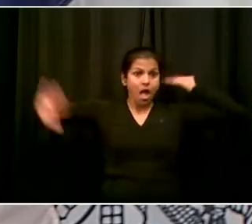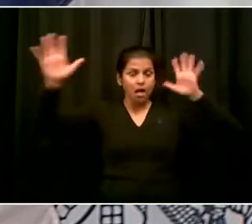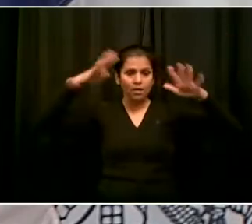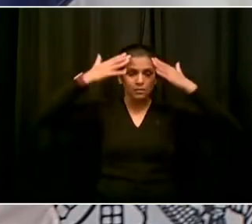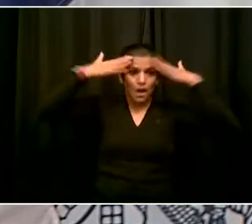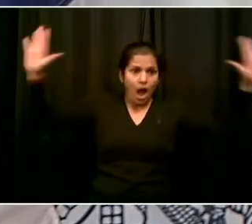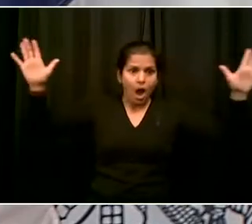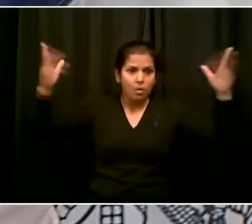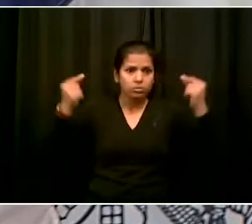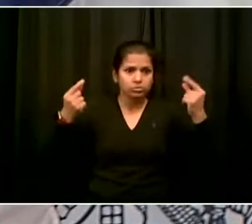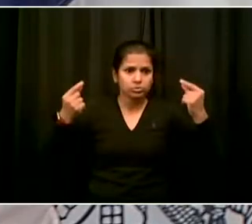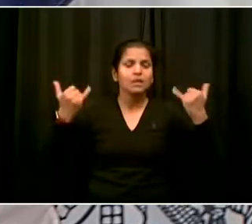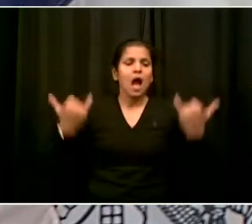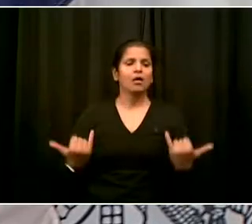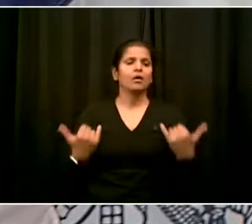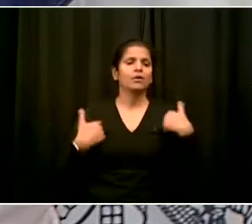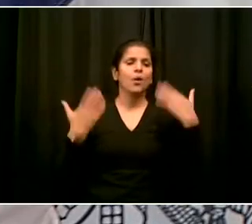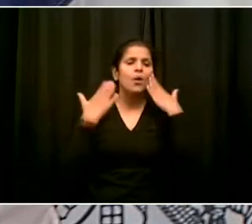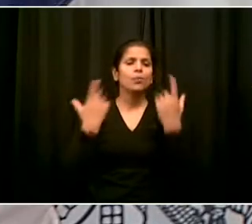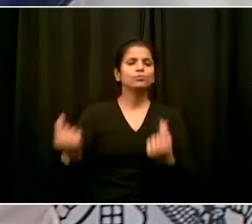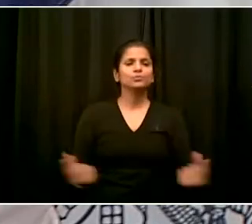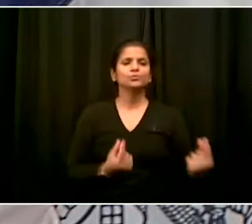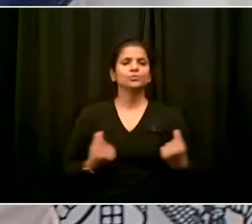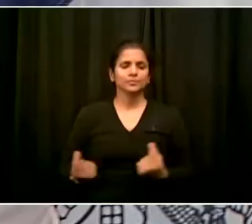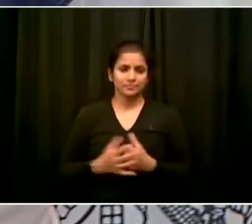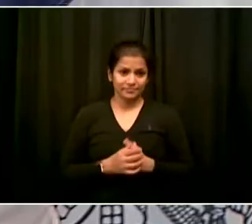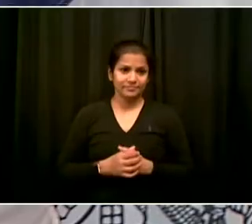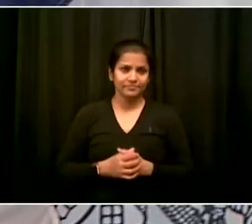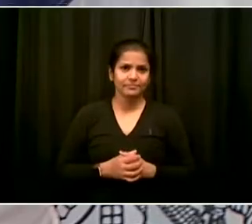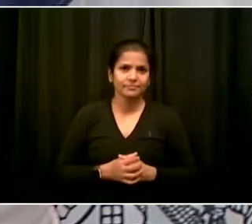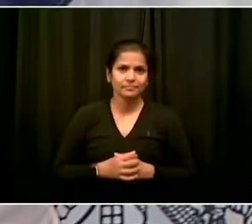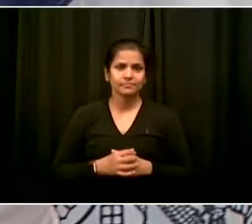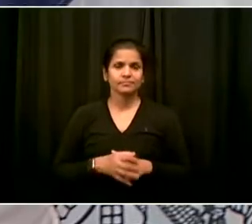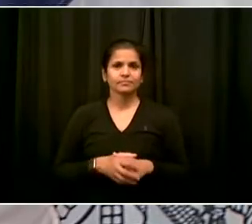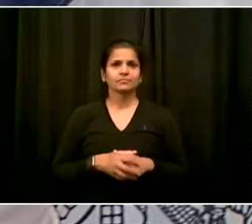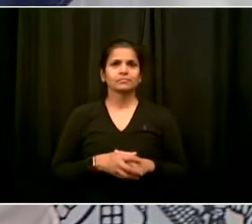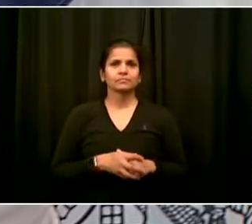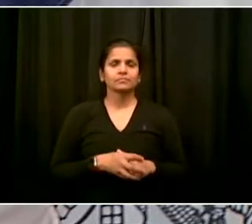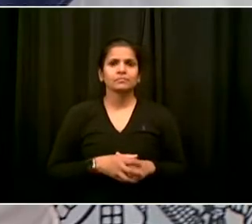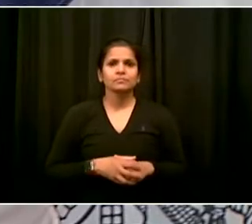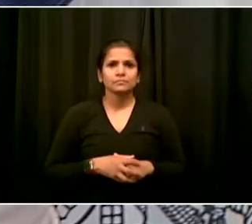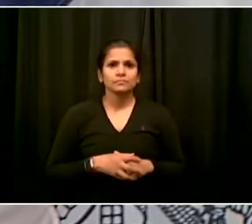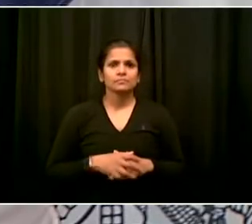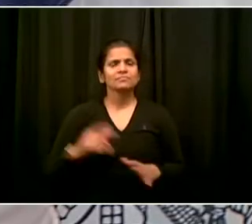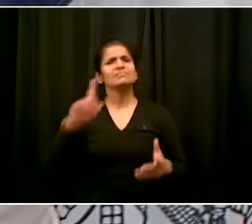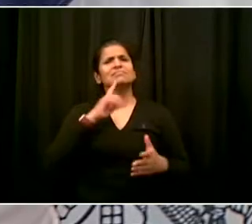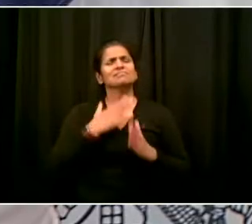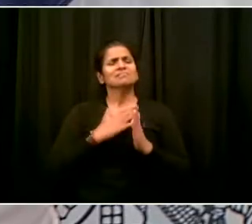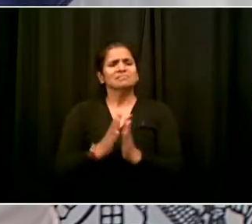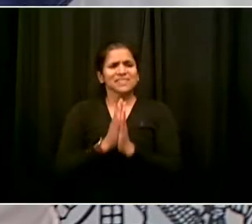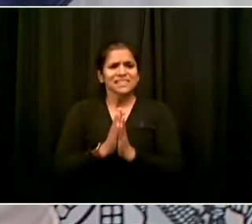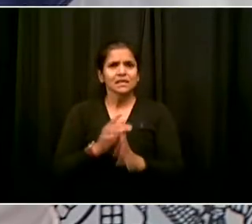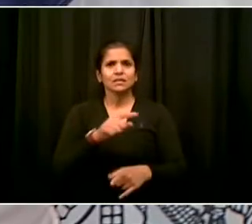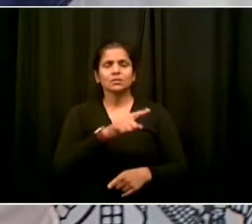TAKE MAXIMUM PRECAUTIONS NOW. I WANT TO EMPHASIZE WHATAT DR. CHASKY SAID EARLIERR INN THE